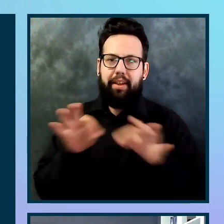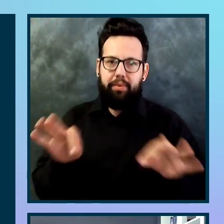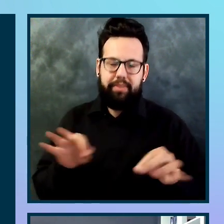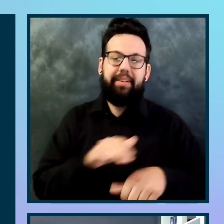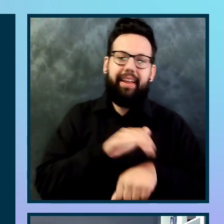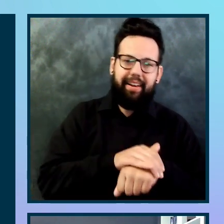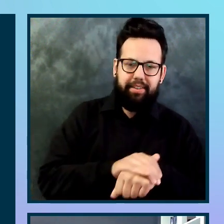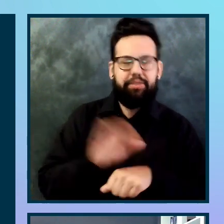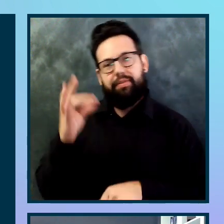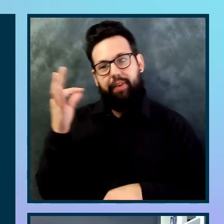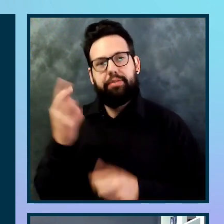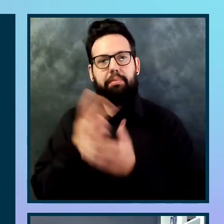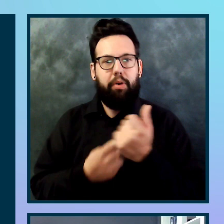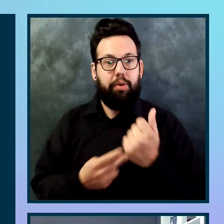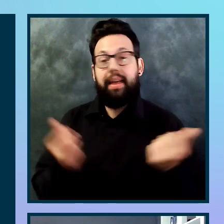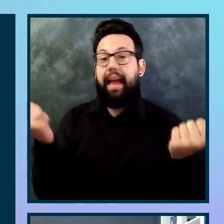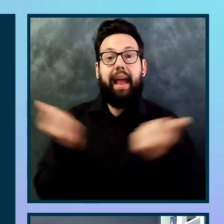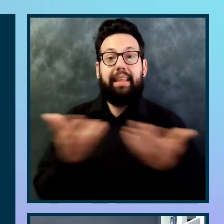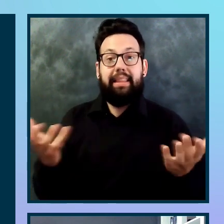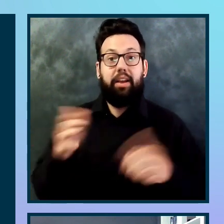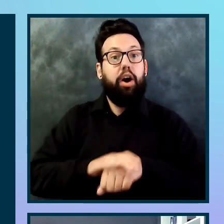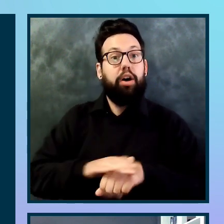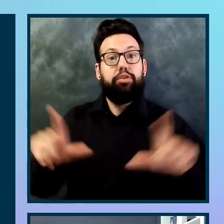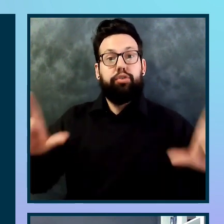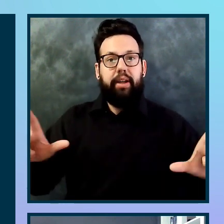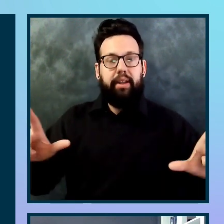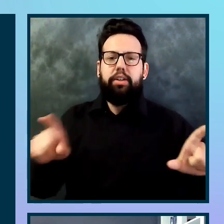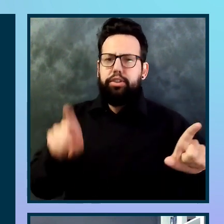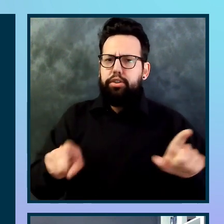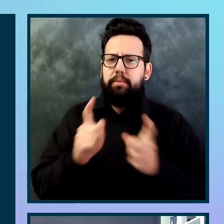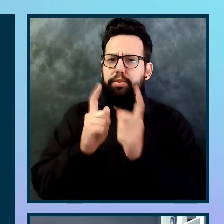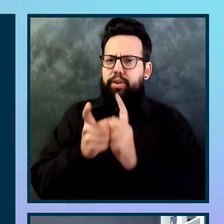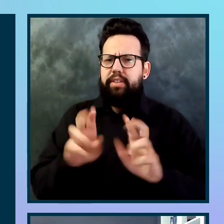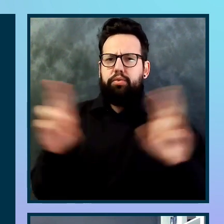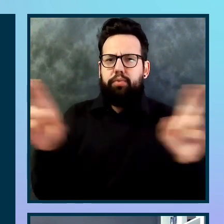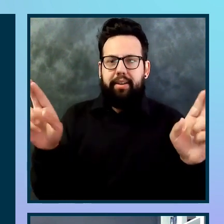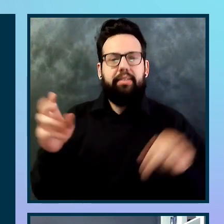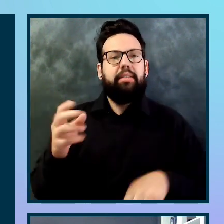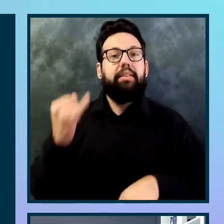Anything that is on the screen should be translated. Anything that is behind screens that is only sent